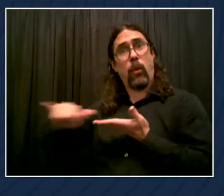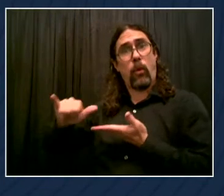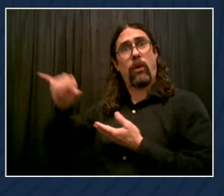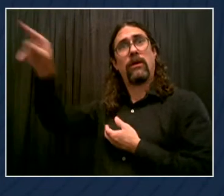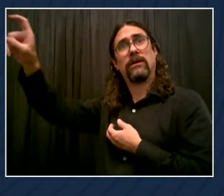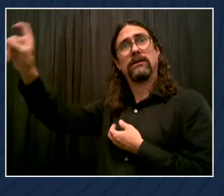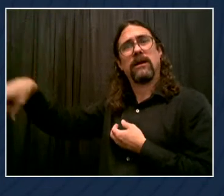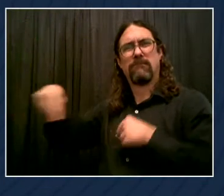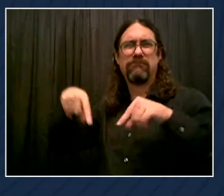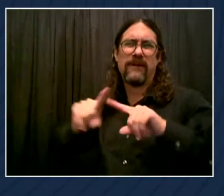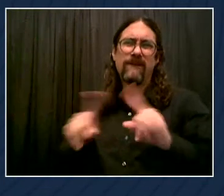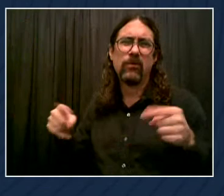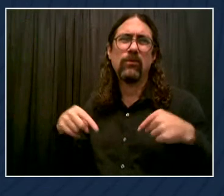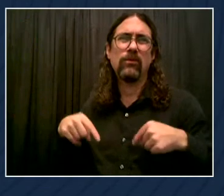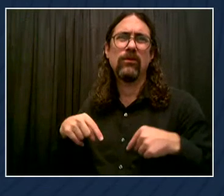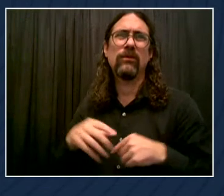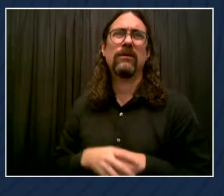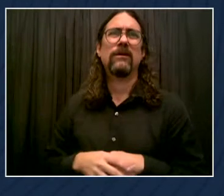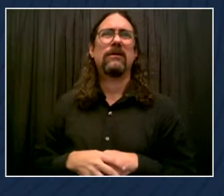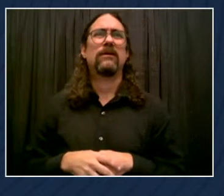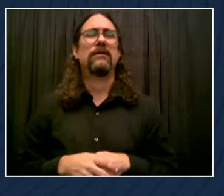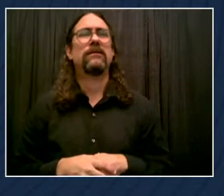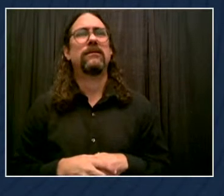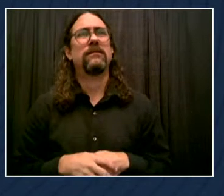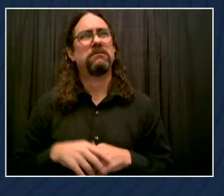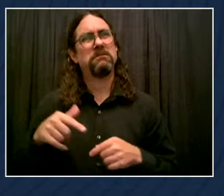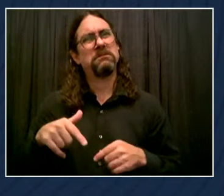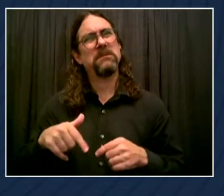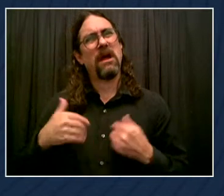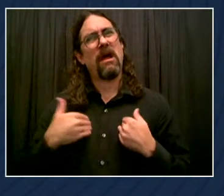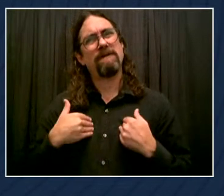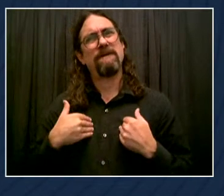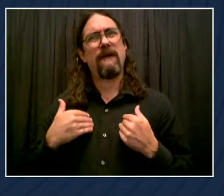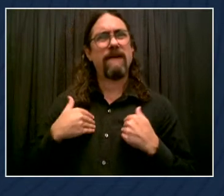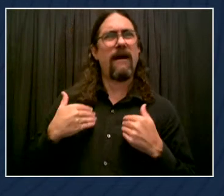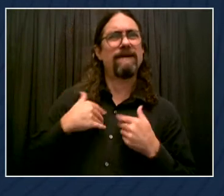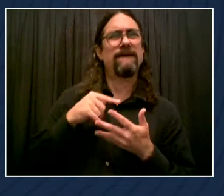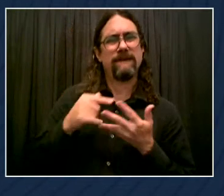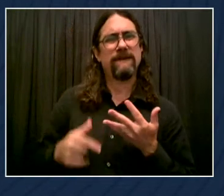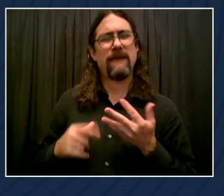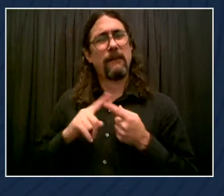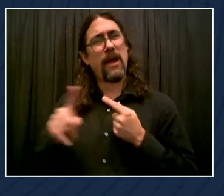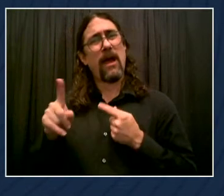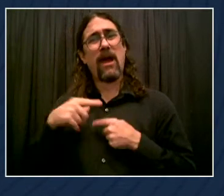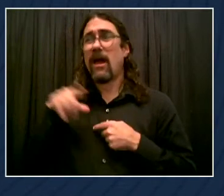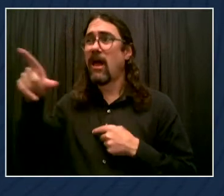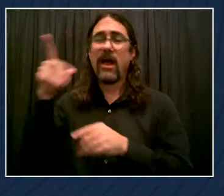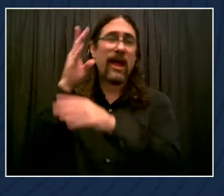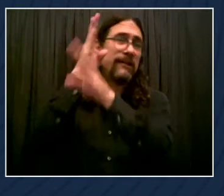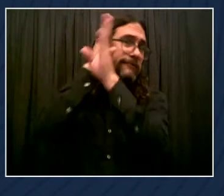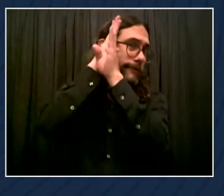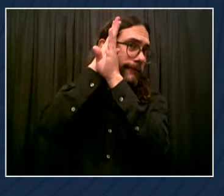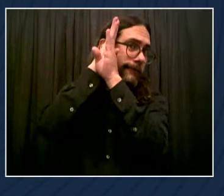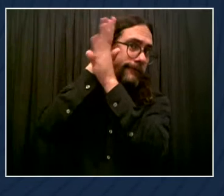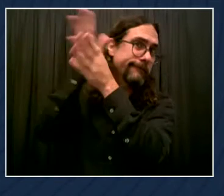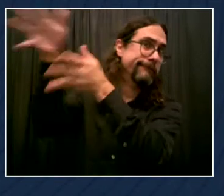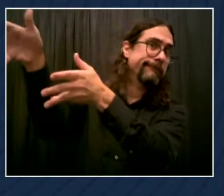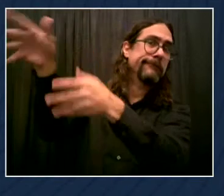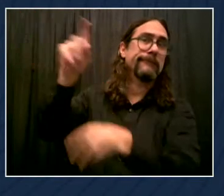FOR ABORTION. IT IS ACCESSIBLE TO PEOPLE, WHAT